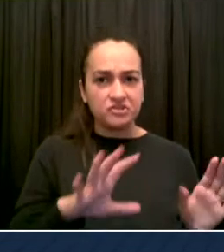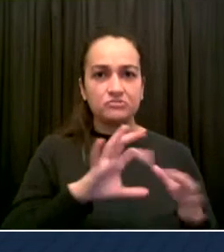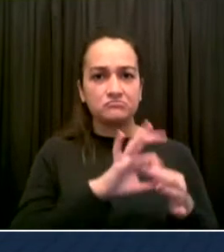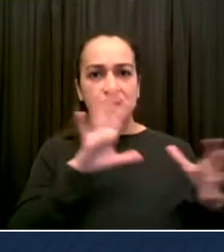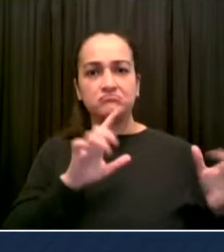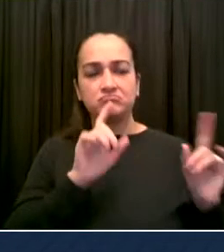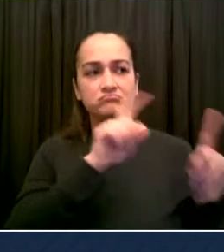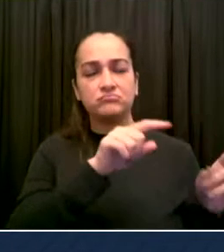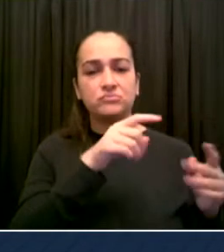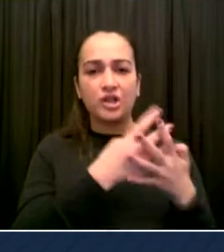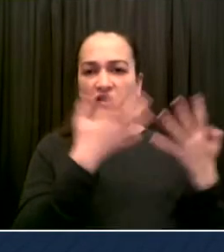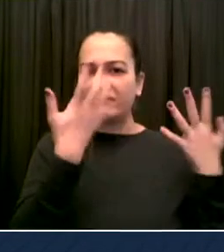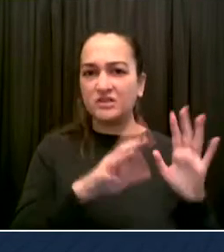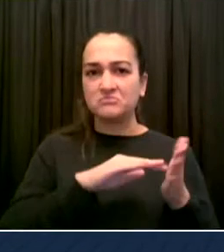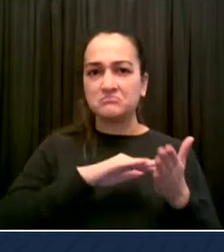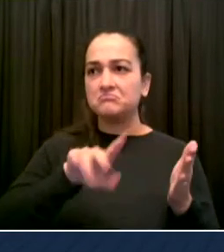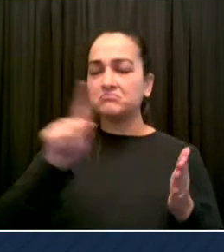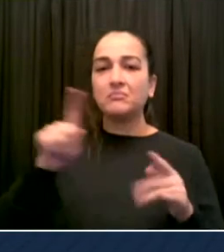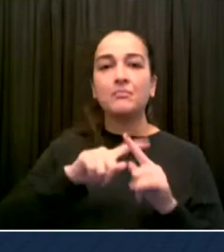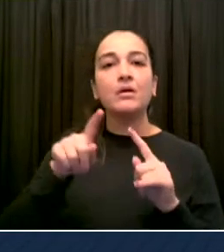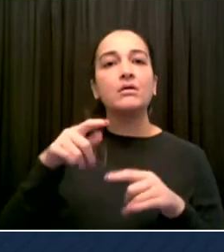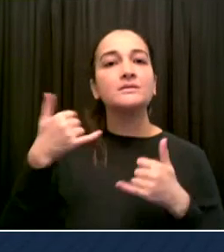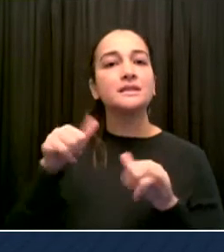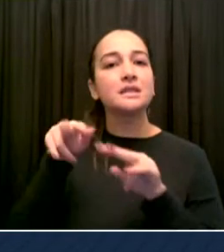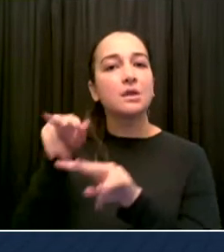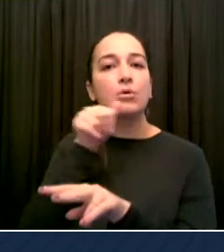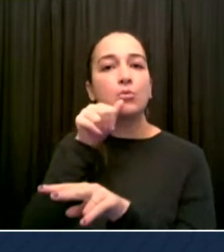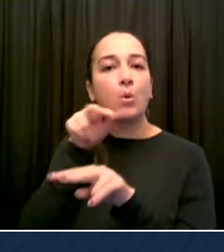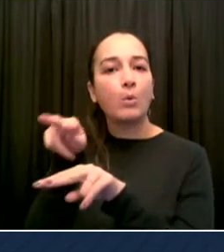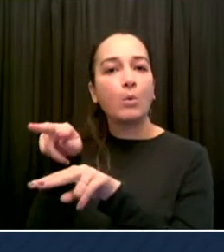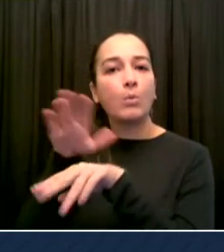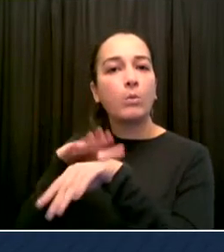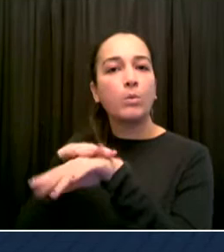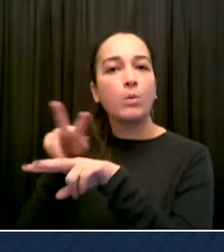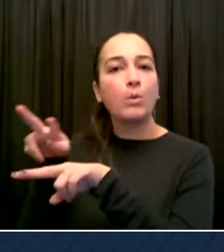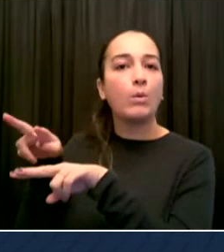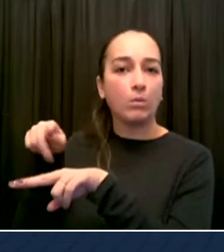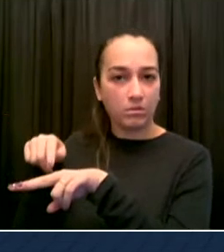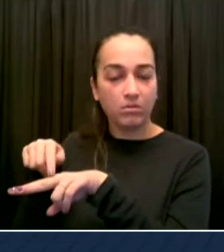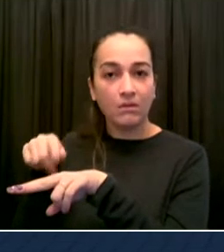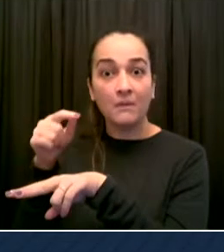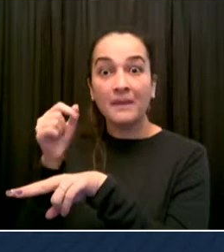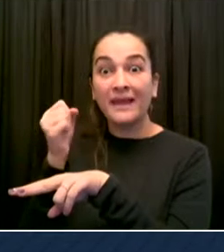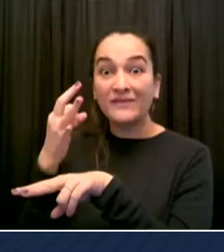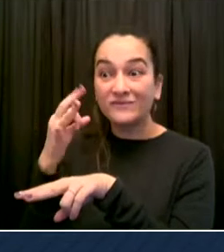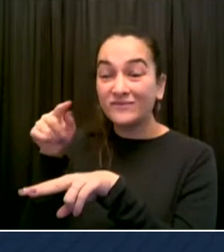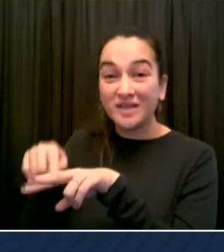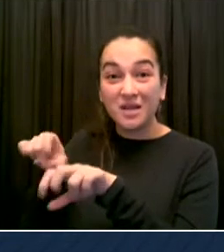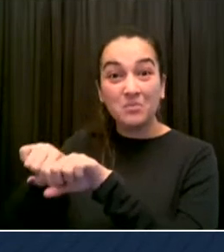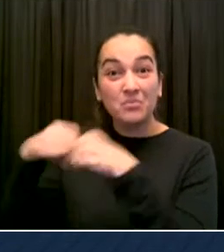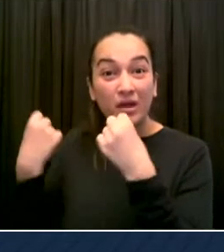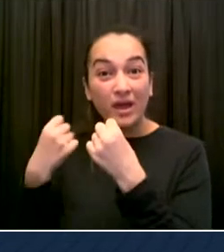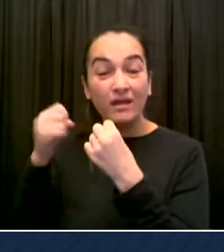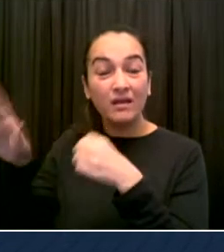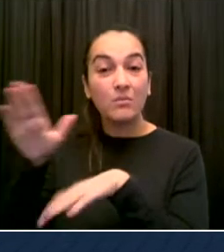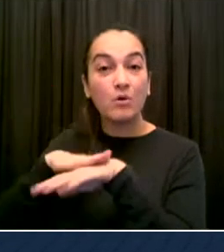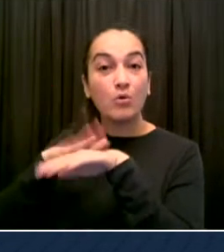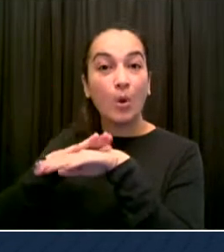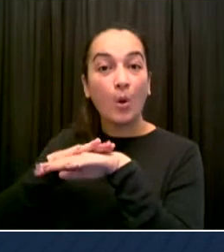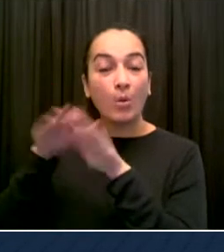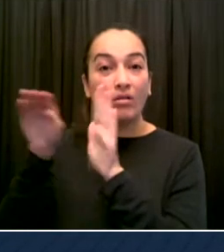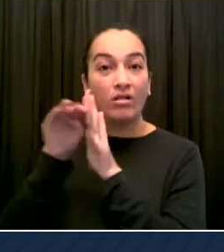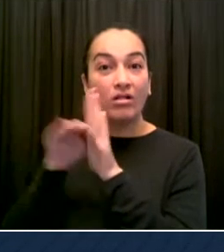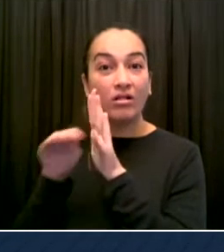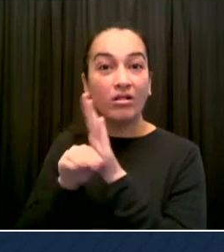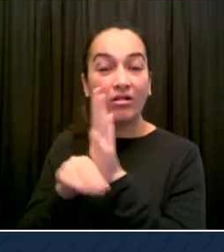IT'S CREATING A PROBLEM ACROSS